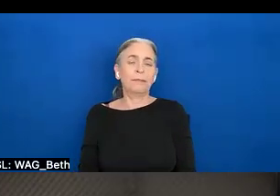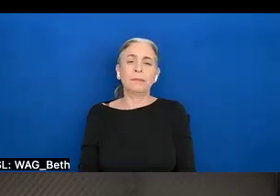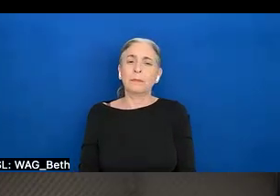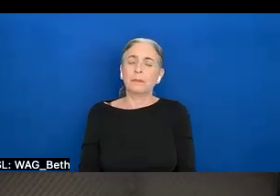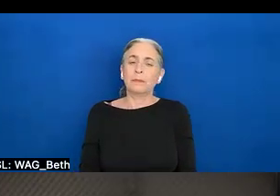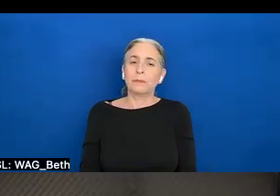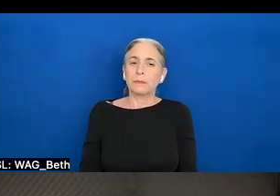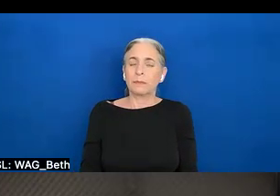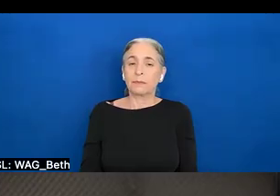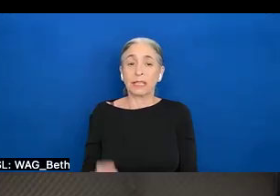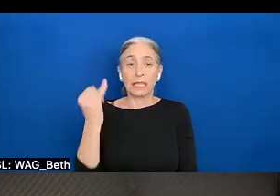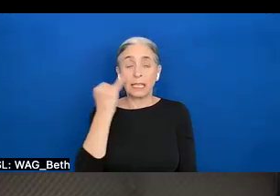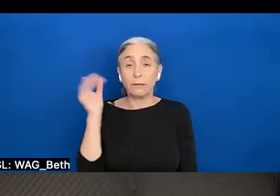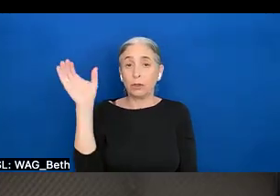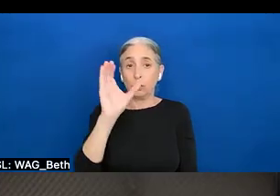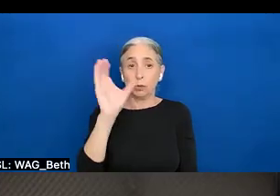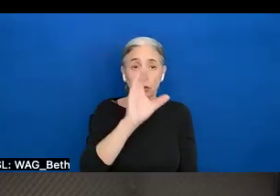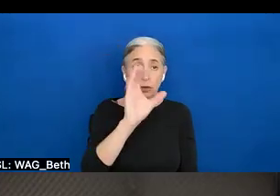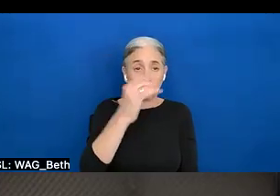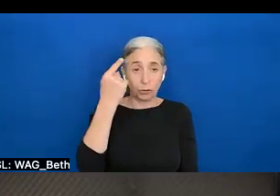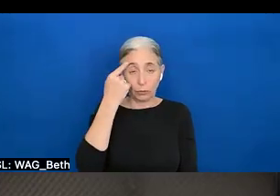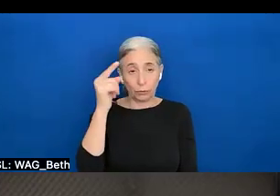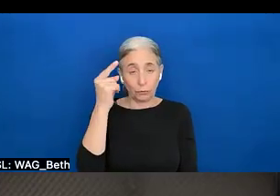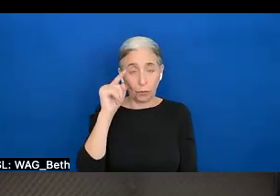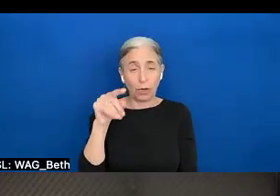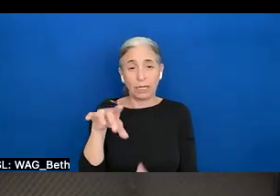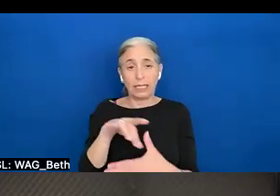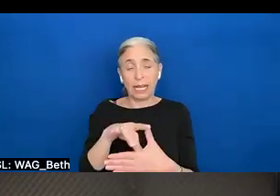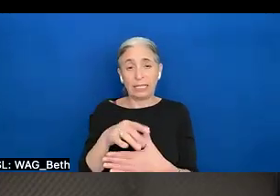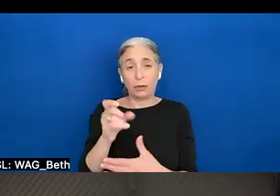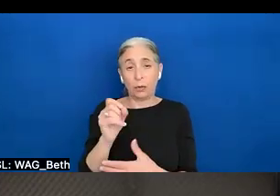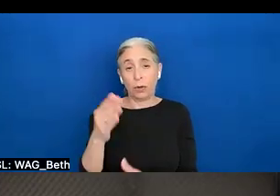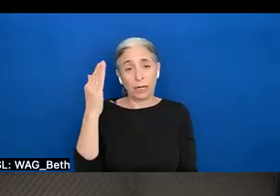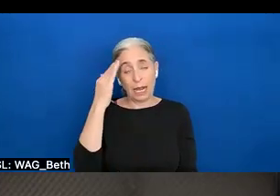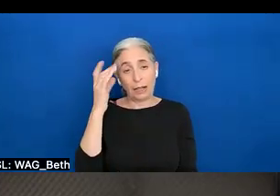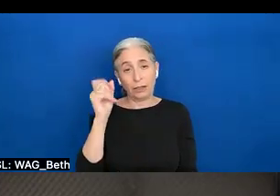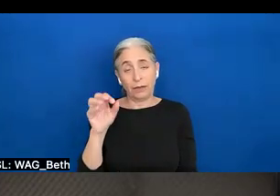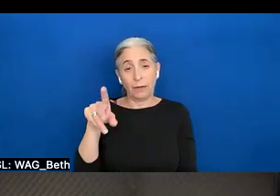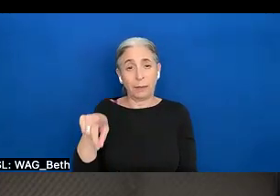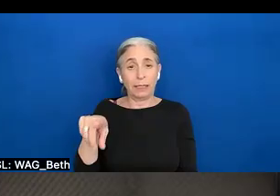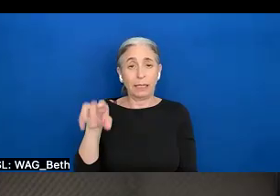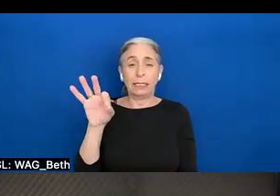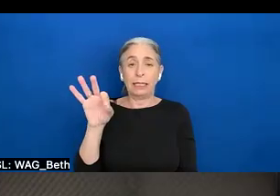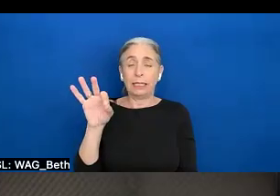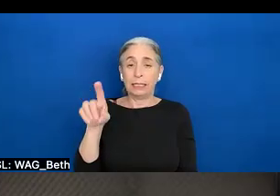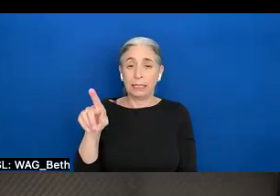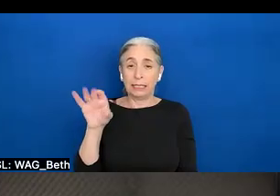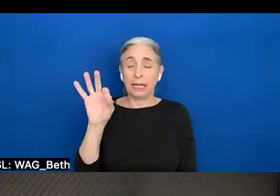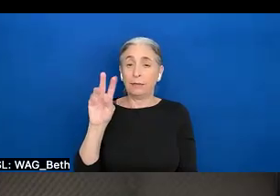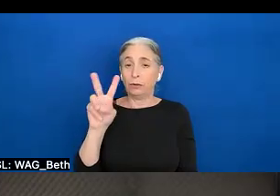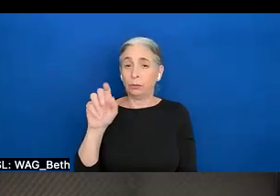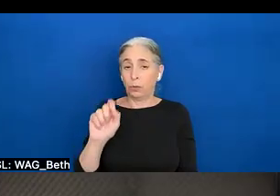If you search for content or knowledge about PDF 2.0 on